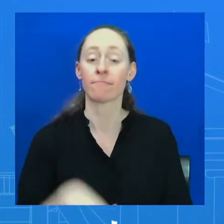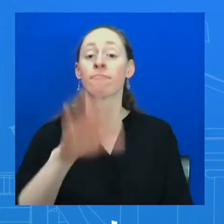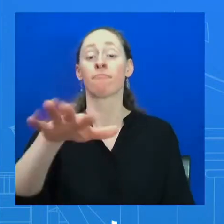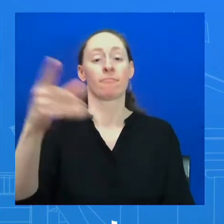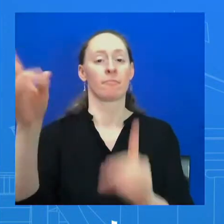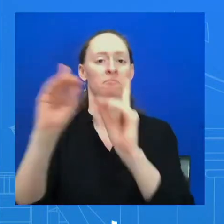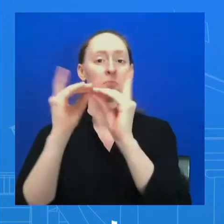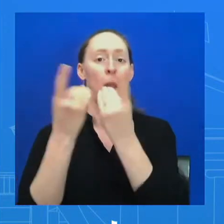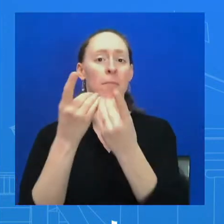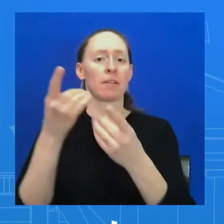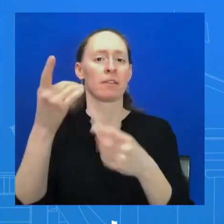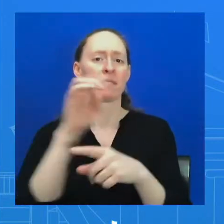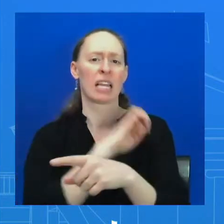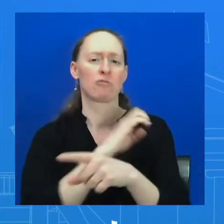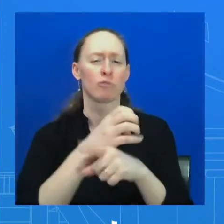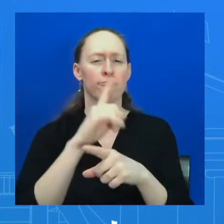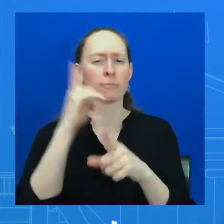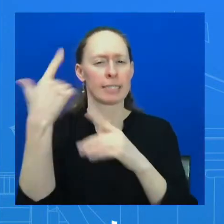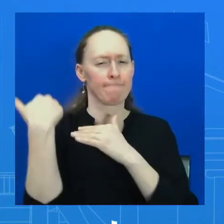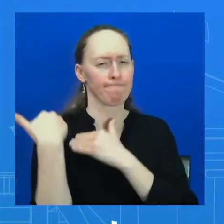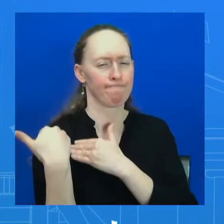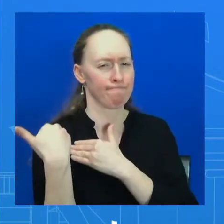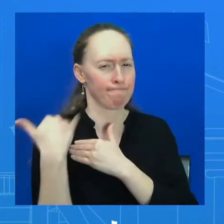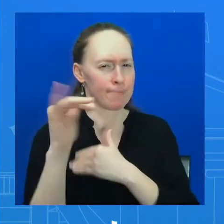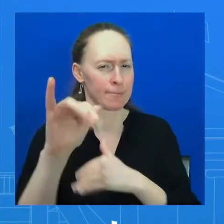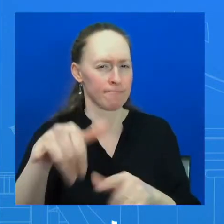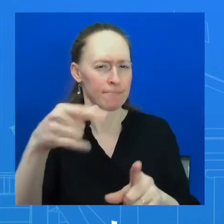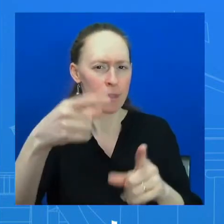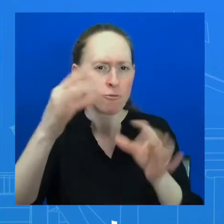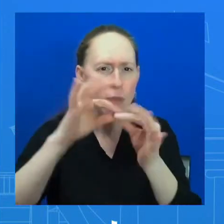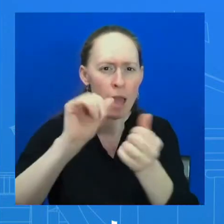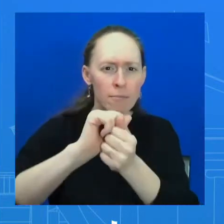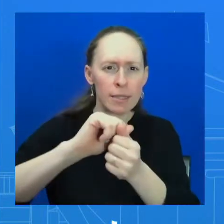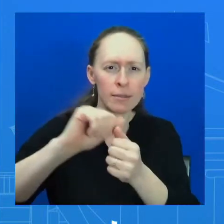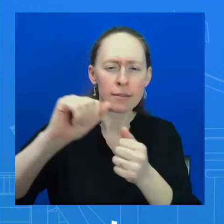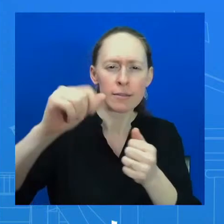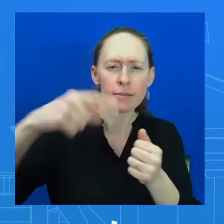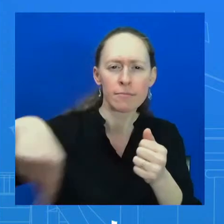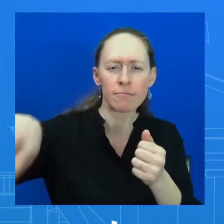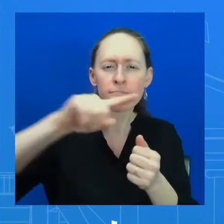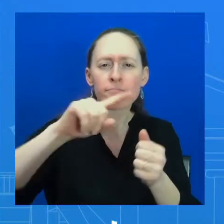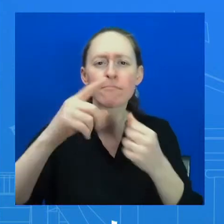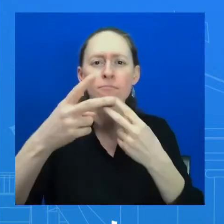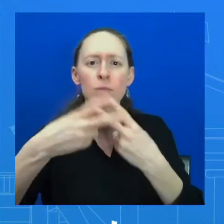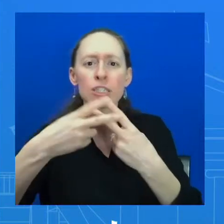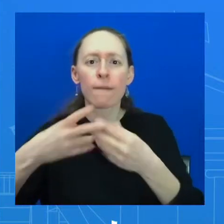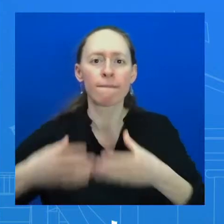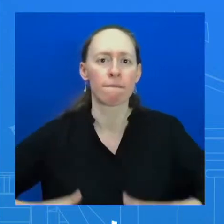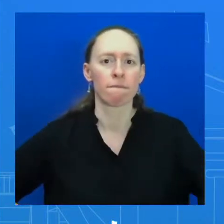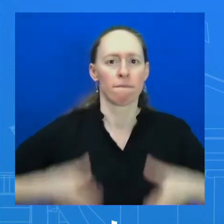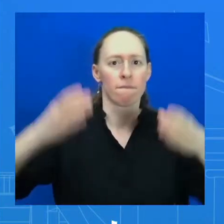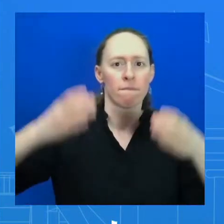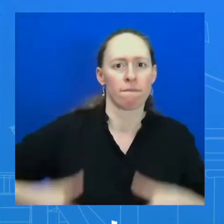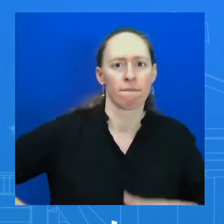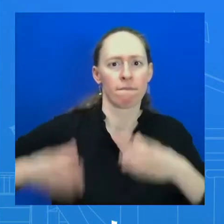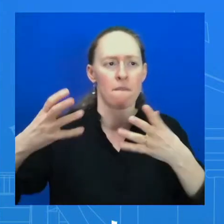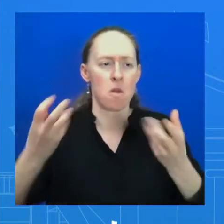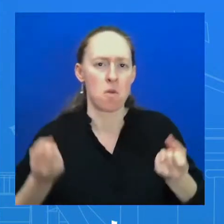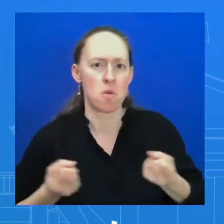is refilling -- refilling that. So, I would refer you to Department of Energy. I know there were certain components to that and how they were going to move forward in refilling --